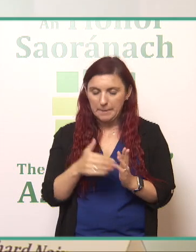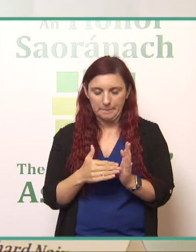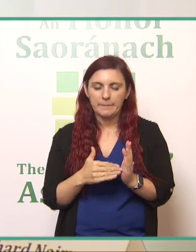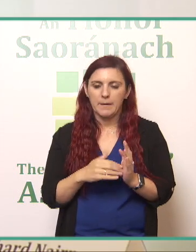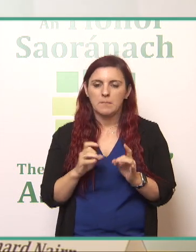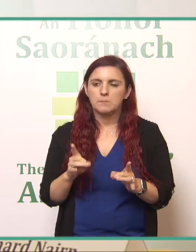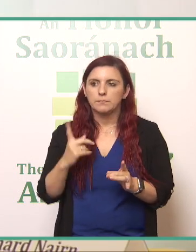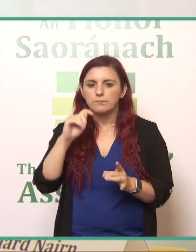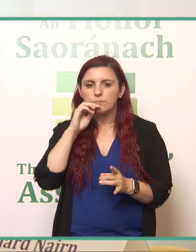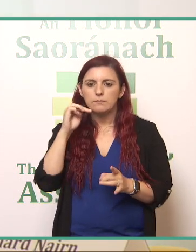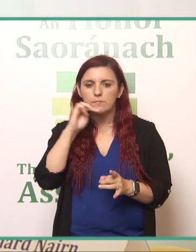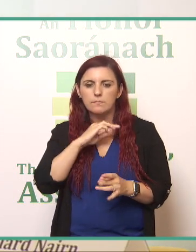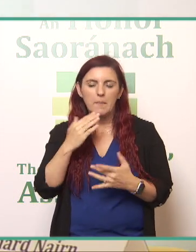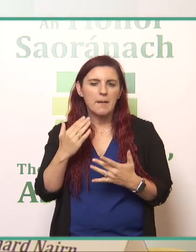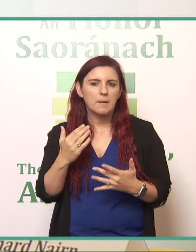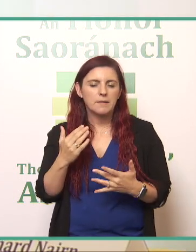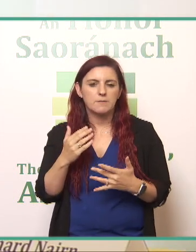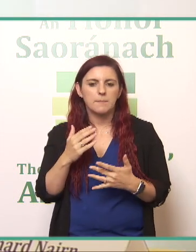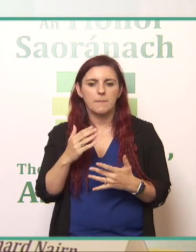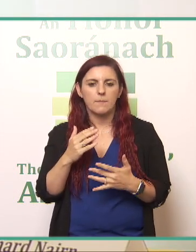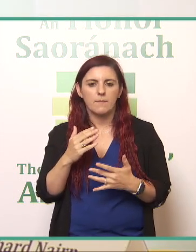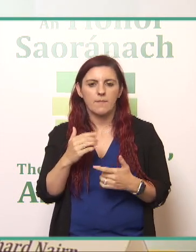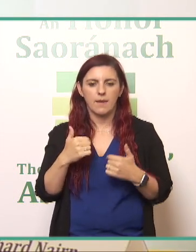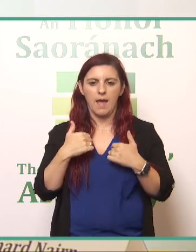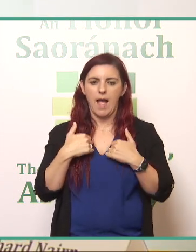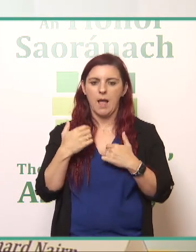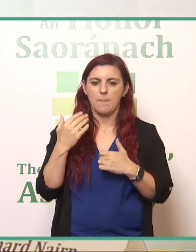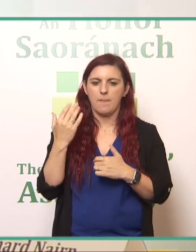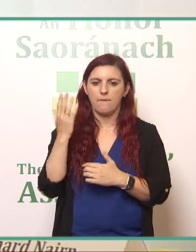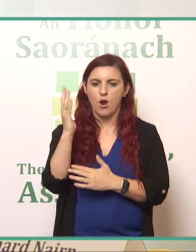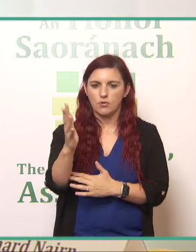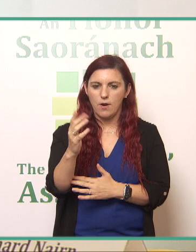I think it's important. I'm a Forester. I'm a second generation Forester. My father was